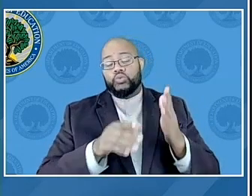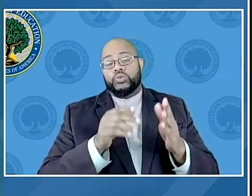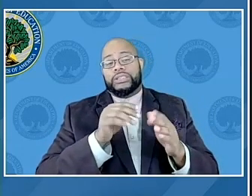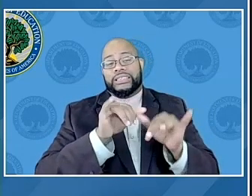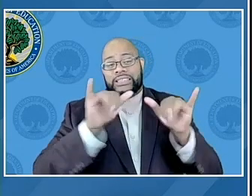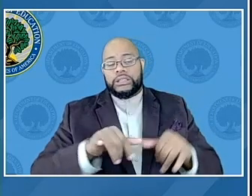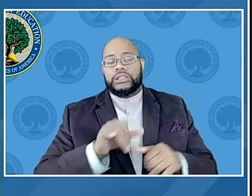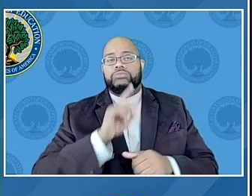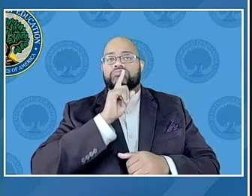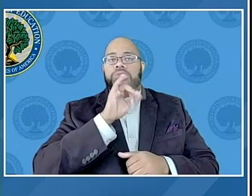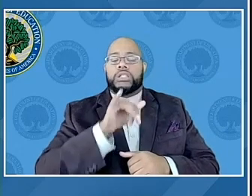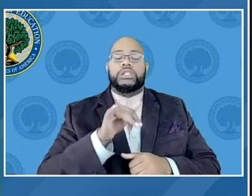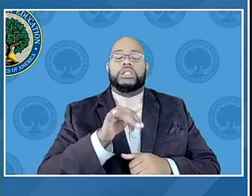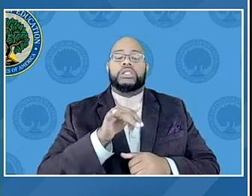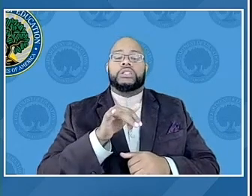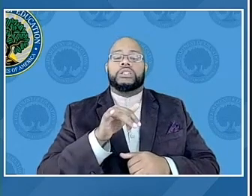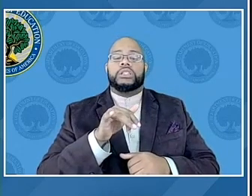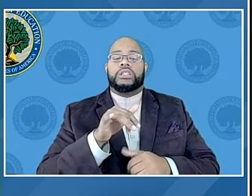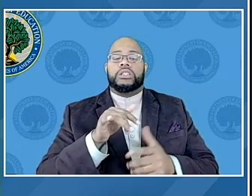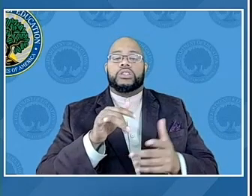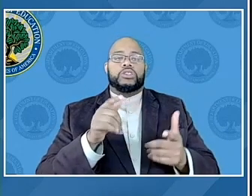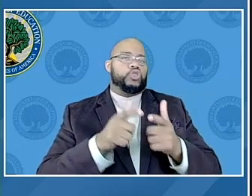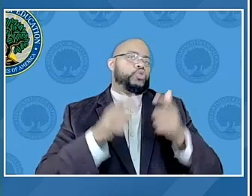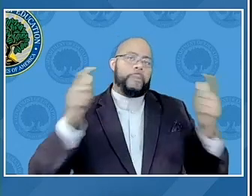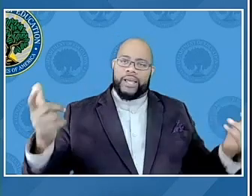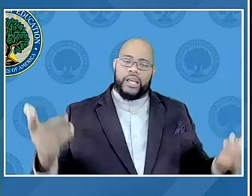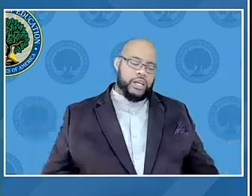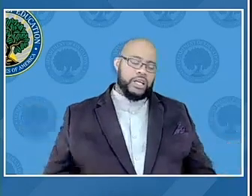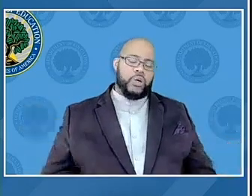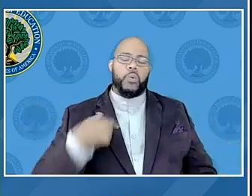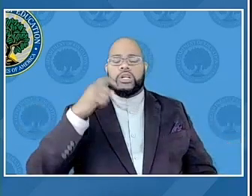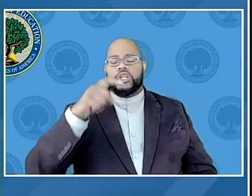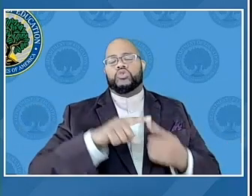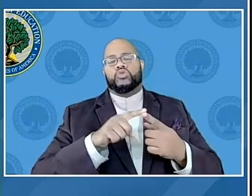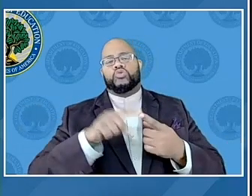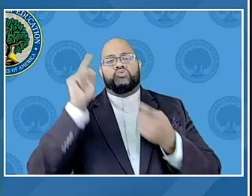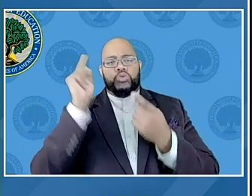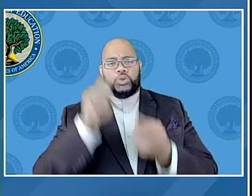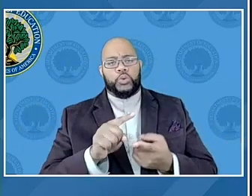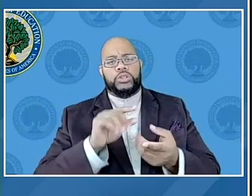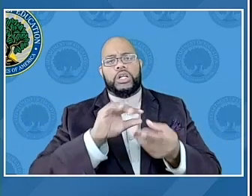student loan portfolio is just too big, and we need to reduce the number of borrowers in the system.